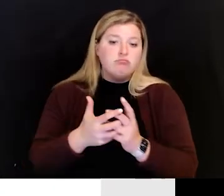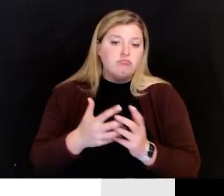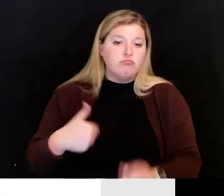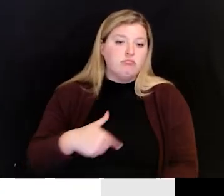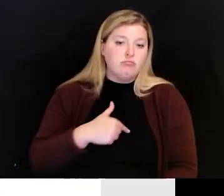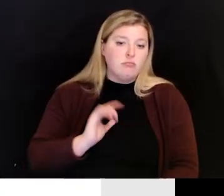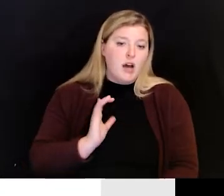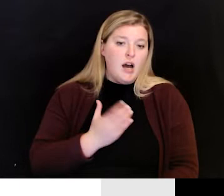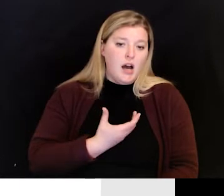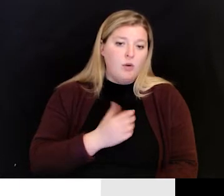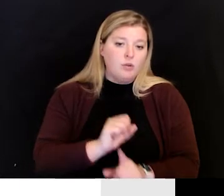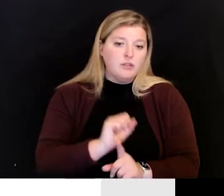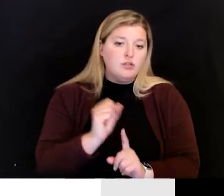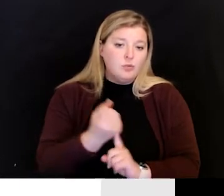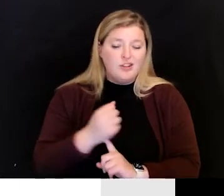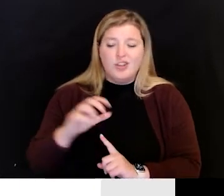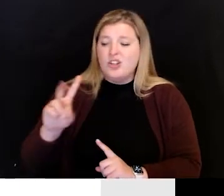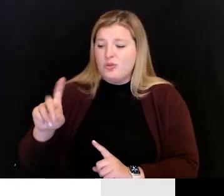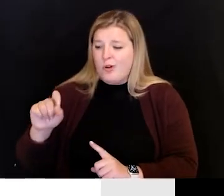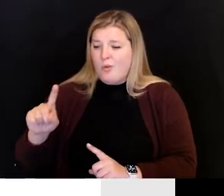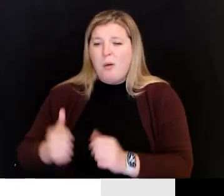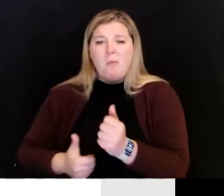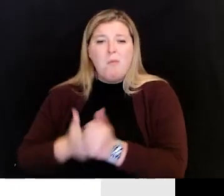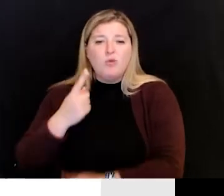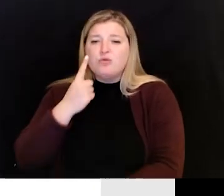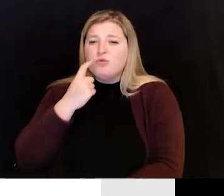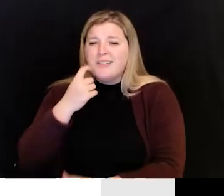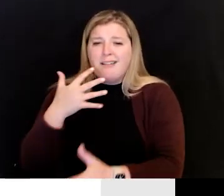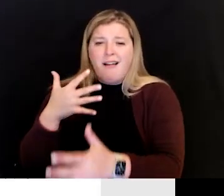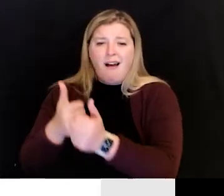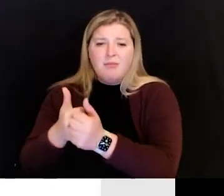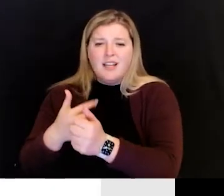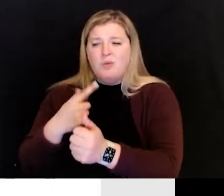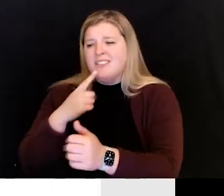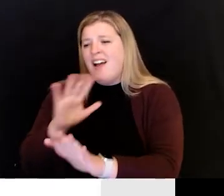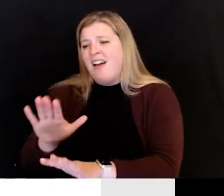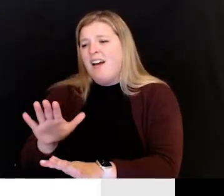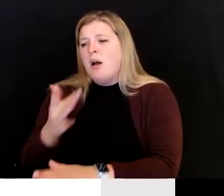and we wanted to start with that, so we didn't have to go back and change things later.